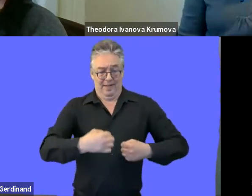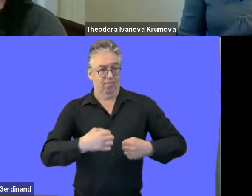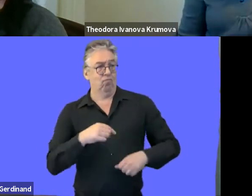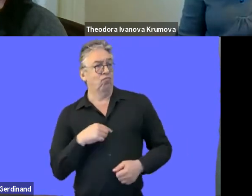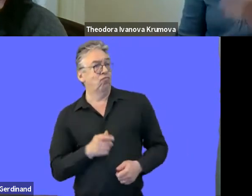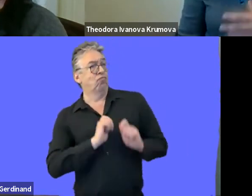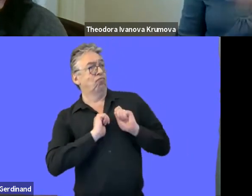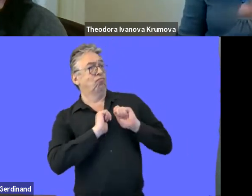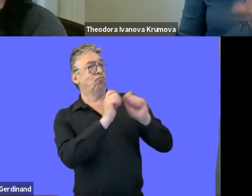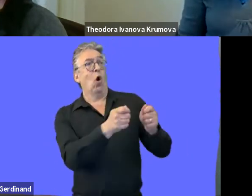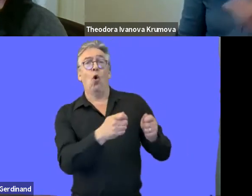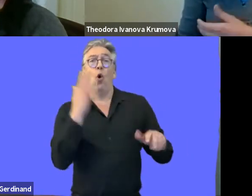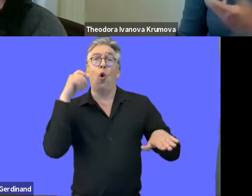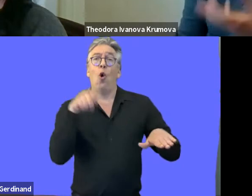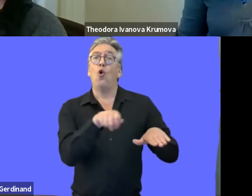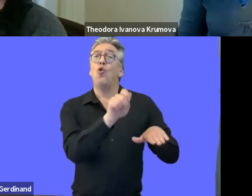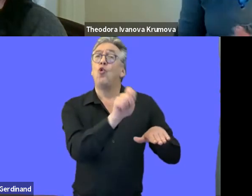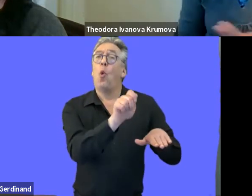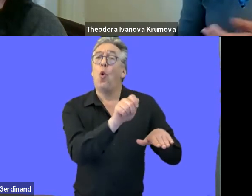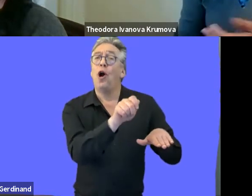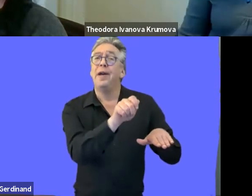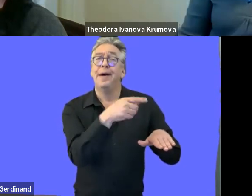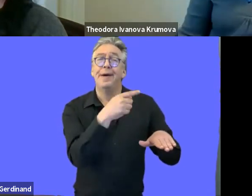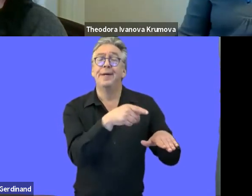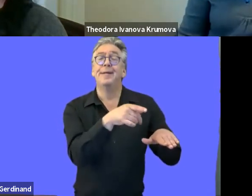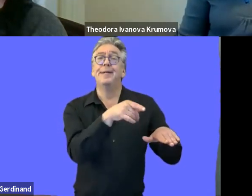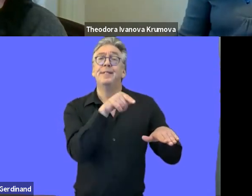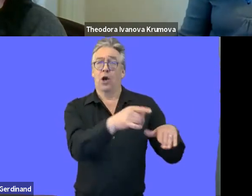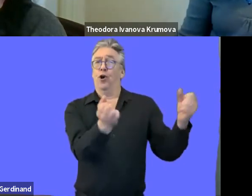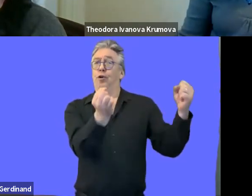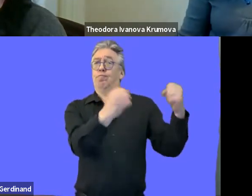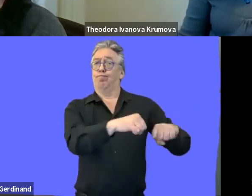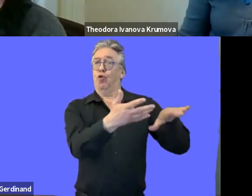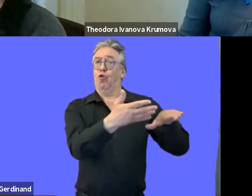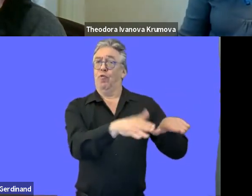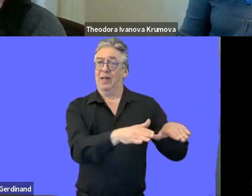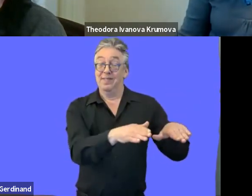coming on top of the three instance national systems,